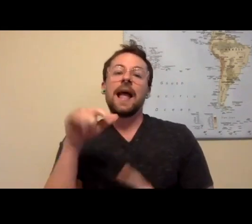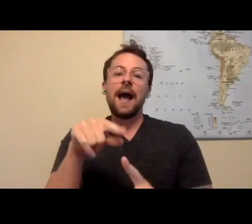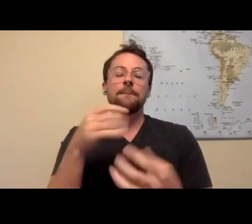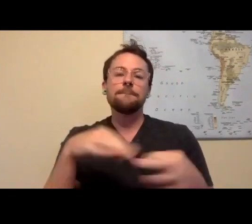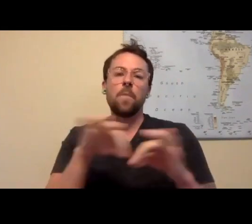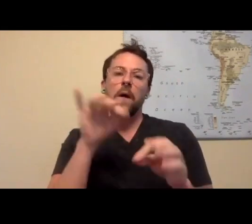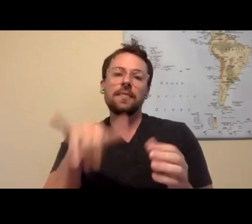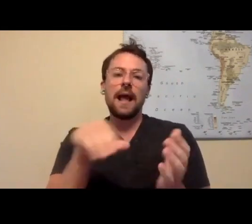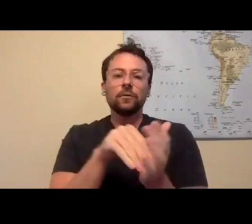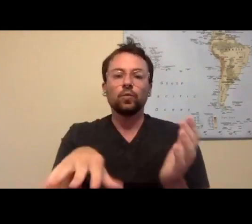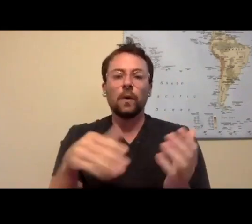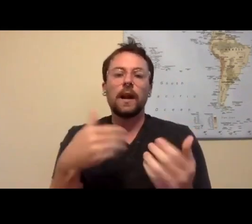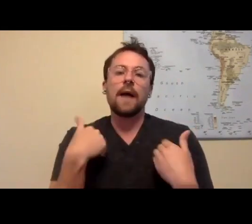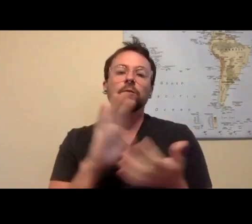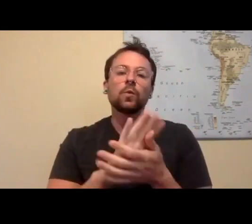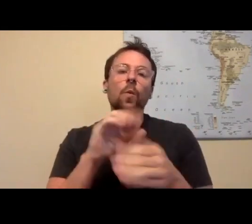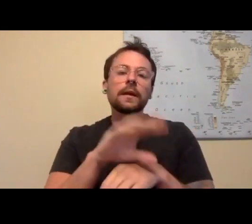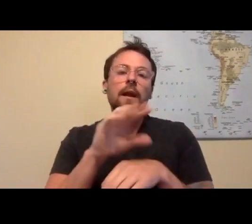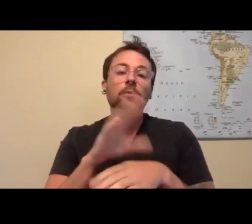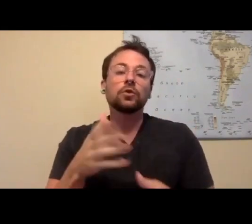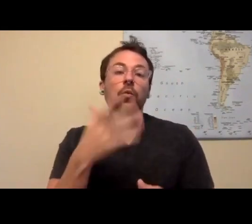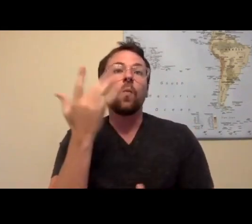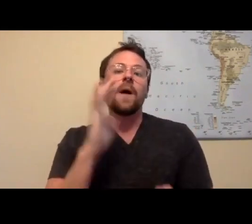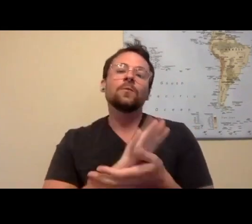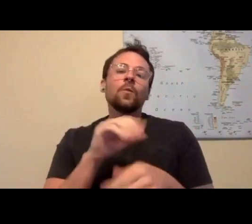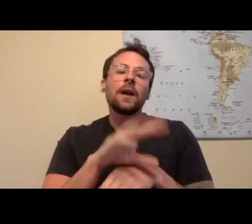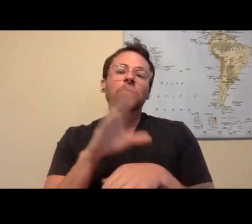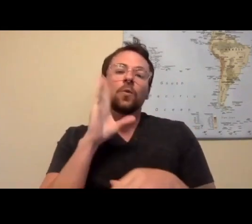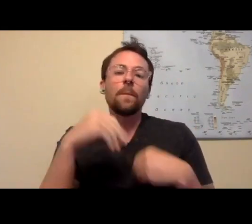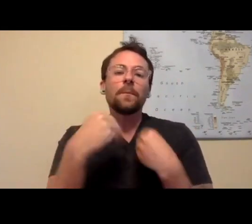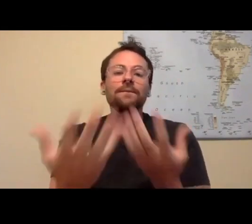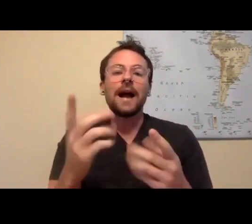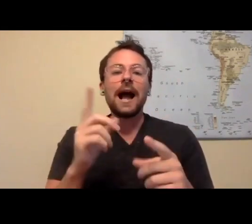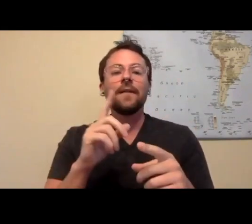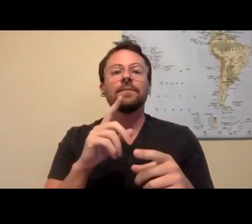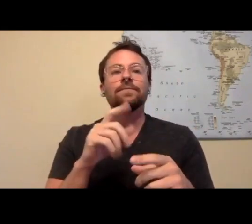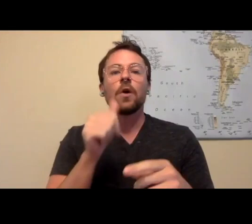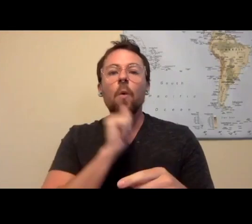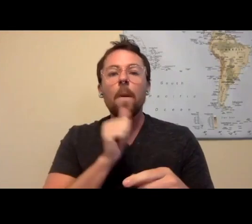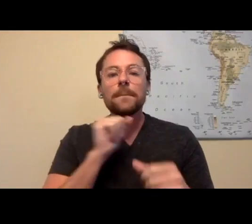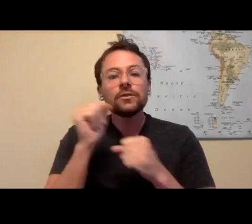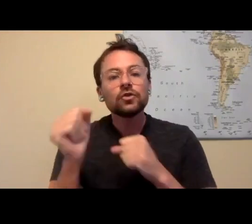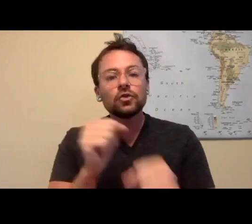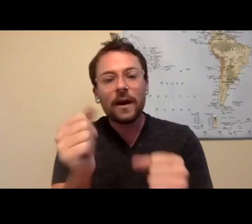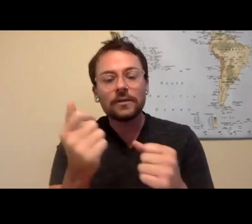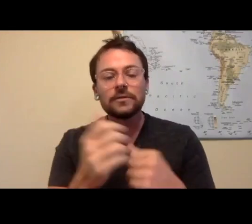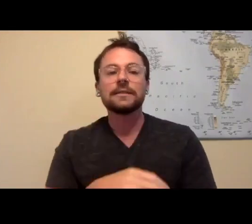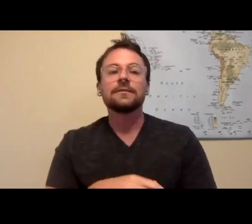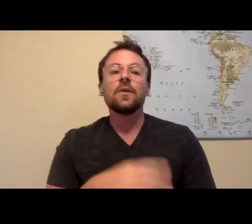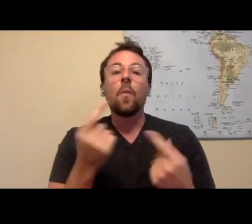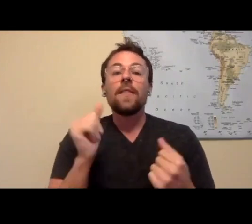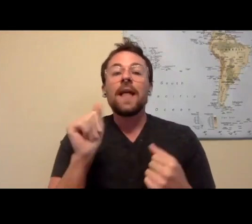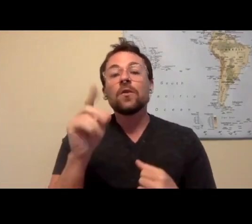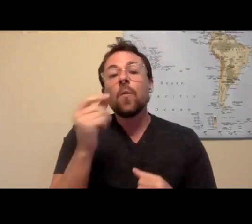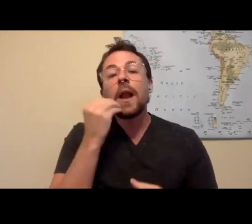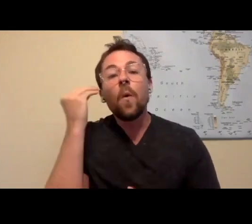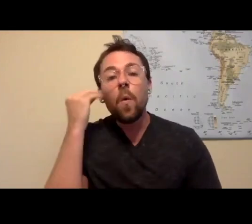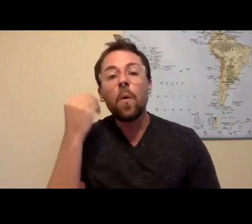To have the supports that they need to be counseling on how life is going to go. And so that is a big challenge for us.